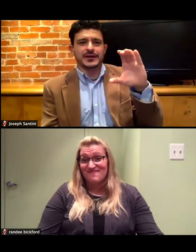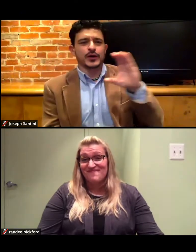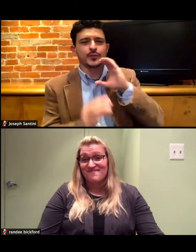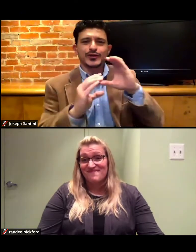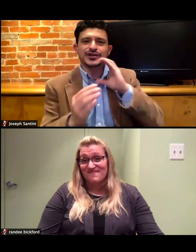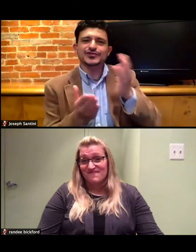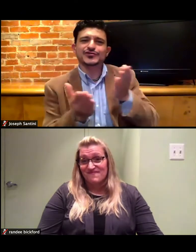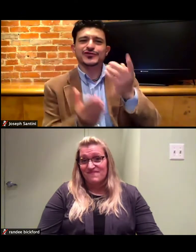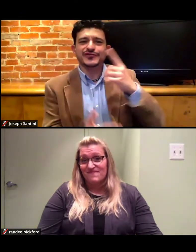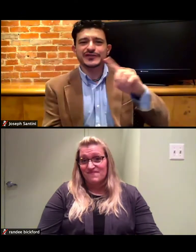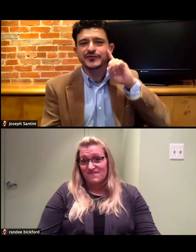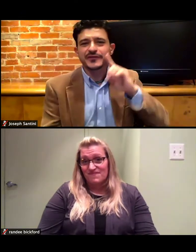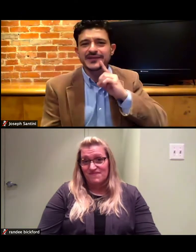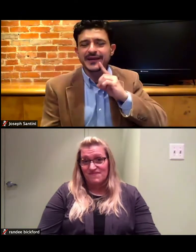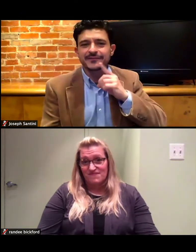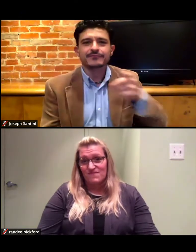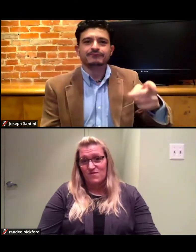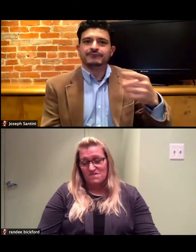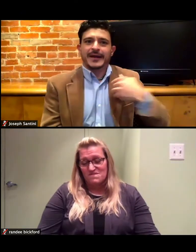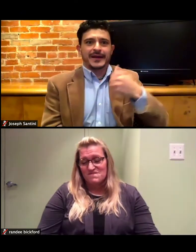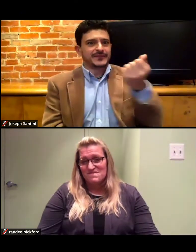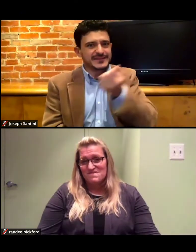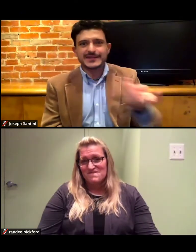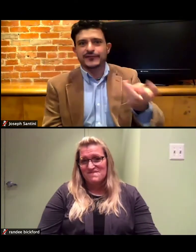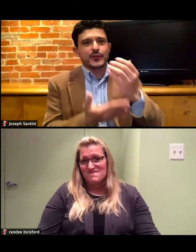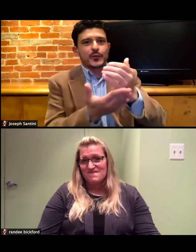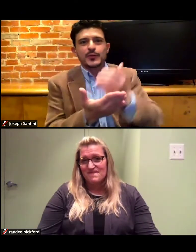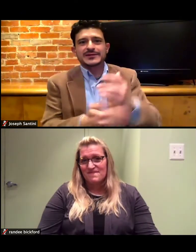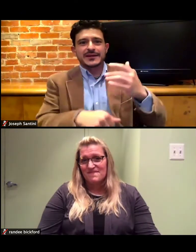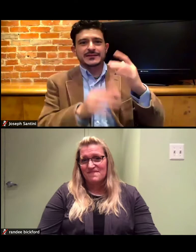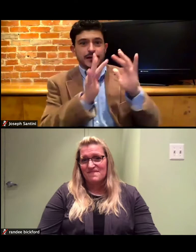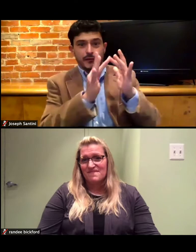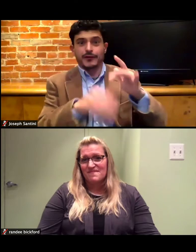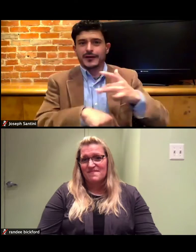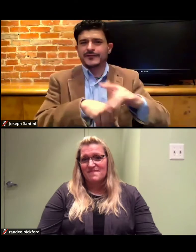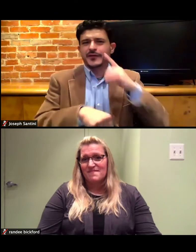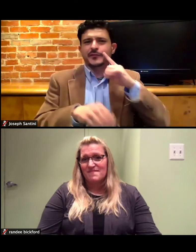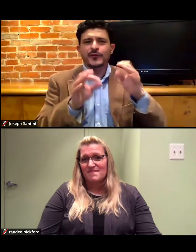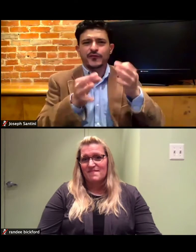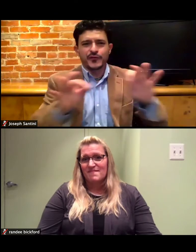it has online contents available to serve the deaf and hard of hearing community.